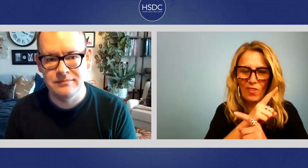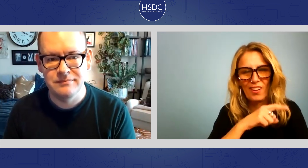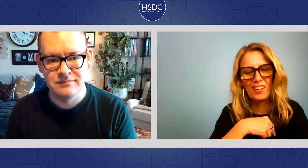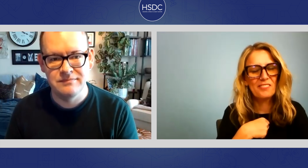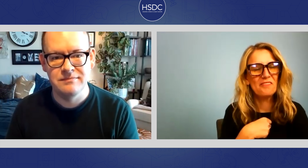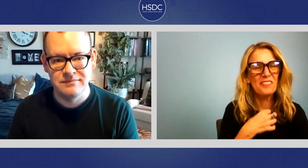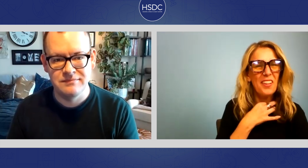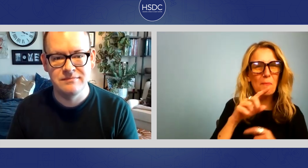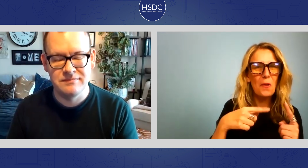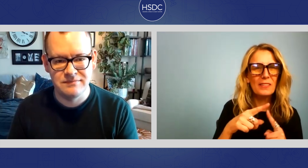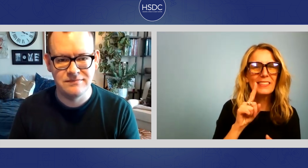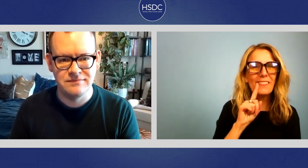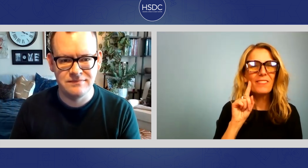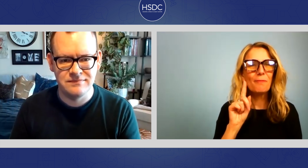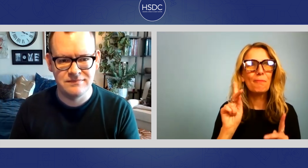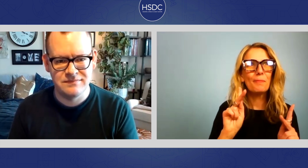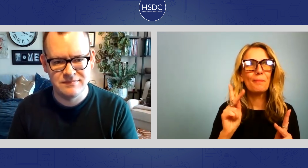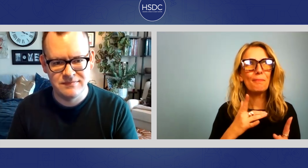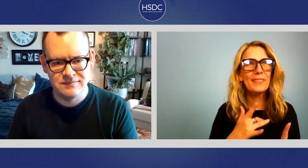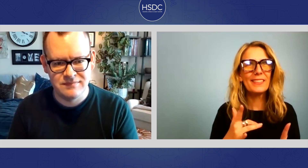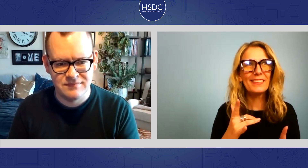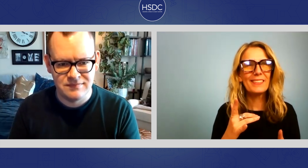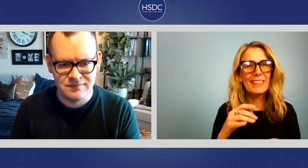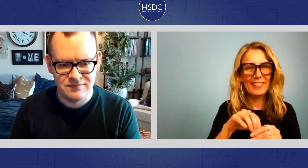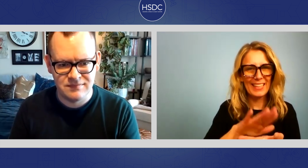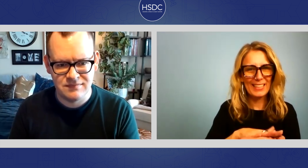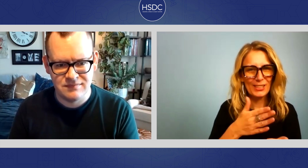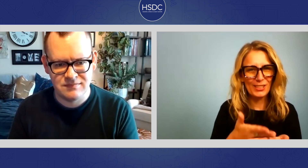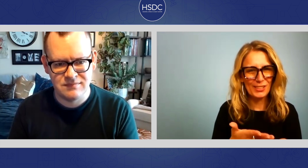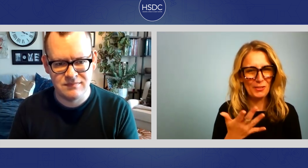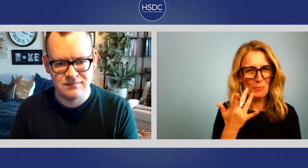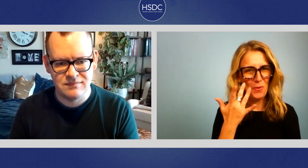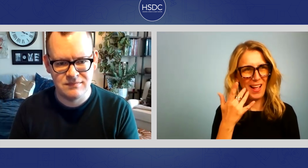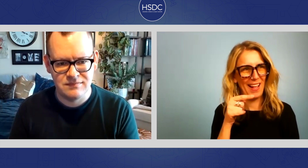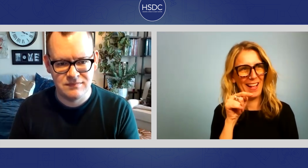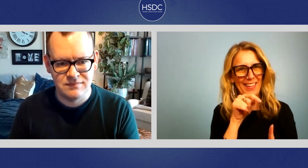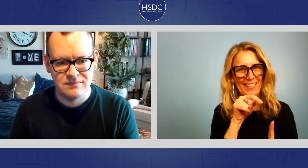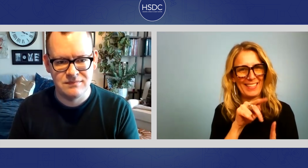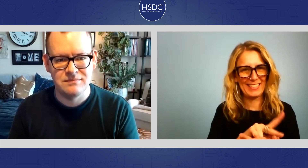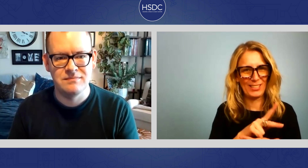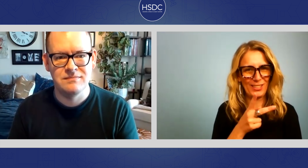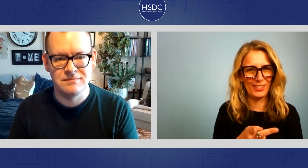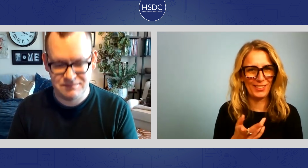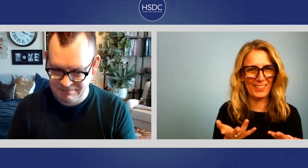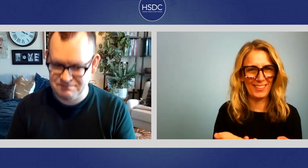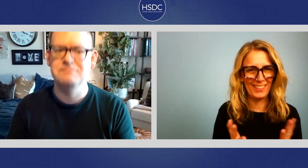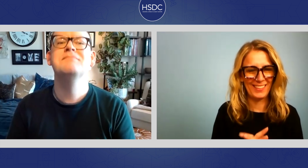Right. I'm curious about how Deaf people tend to gravitate towards the kitchen a lot. What is that about?